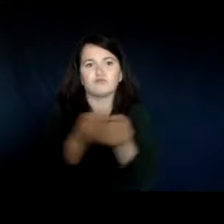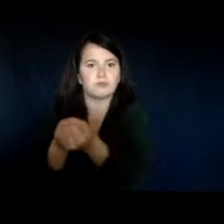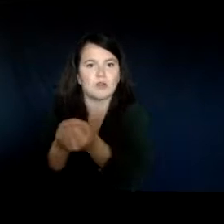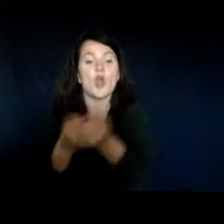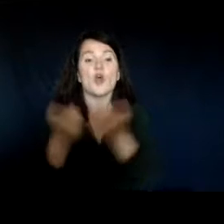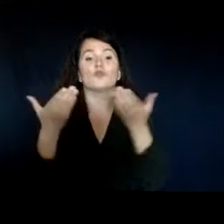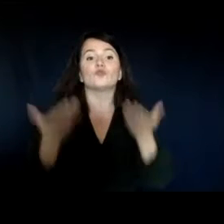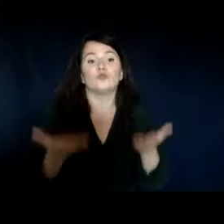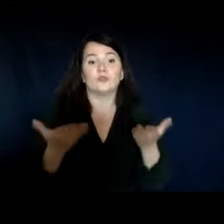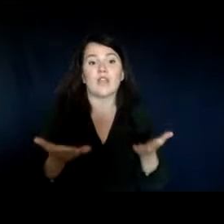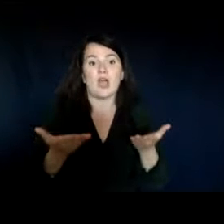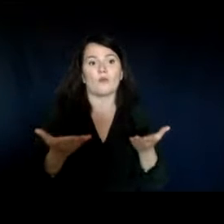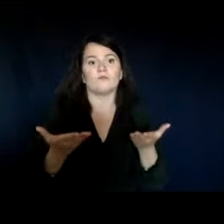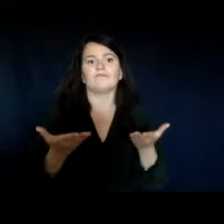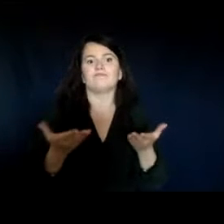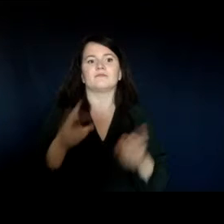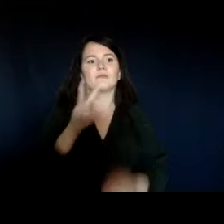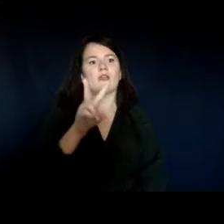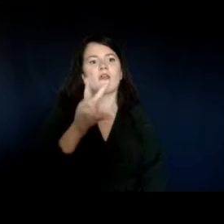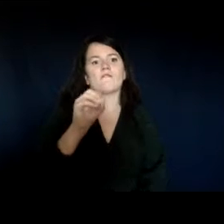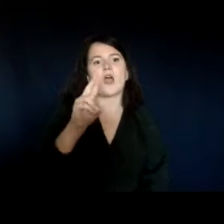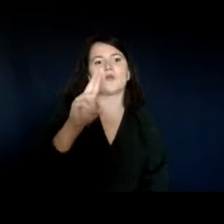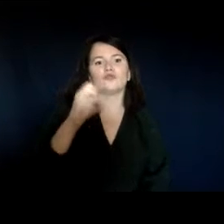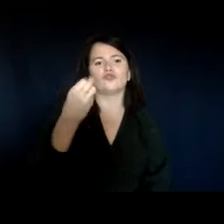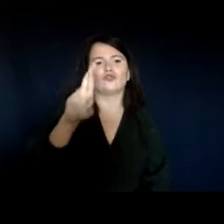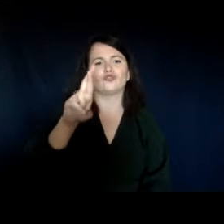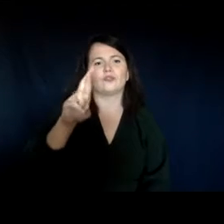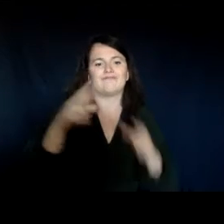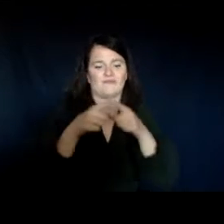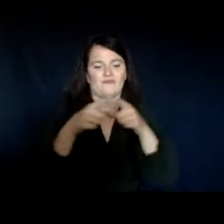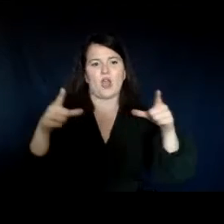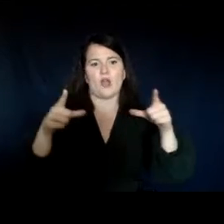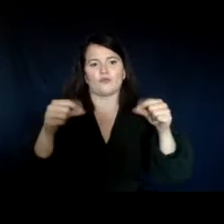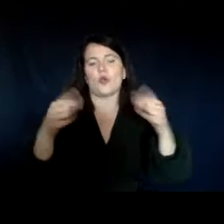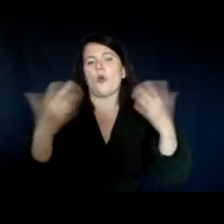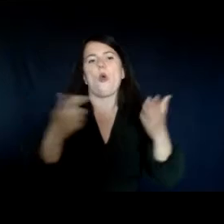through vouchers or cards but now it's going to be open,